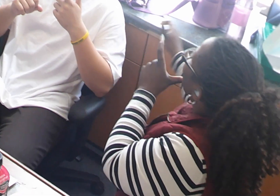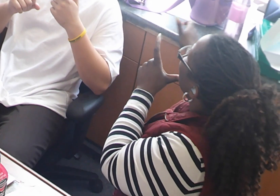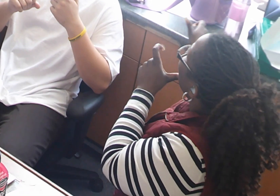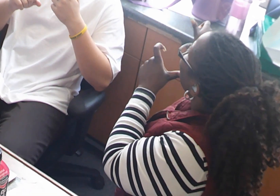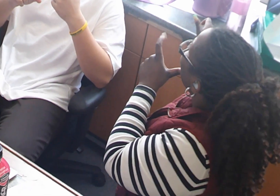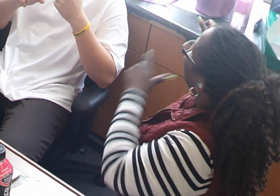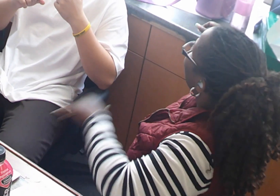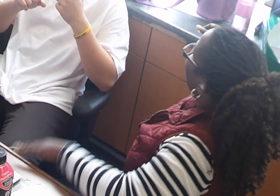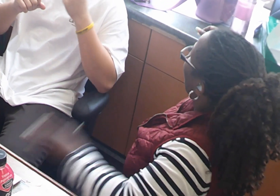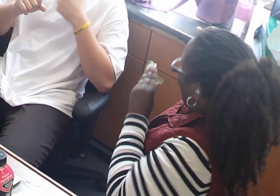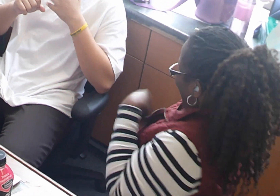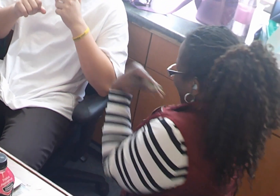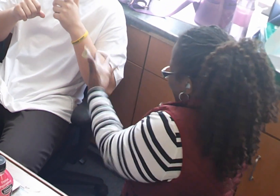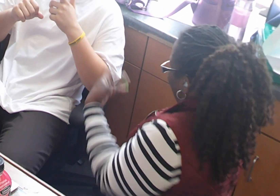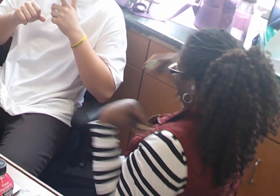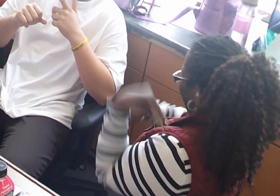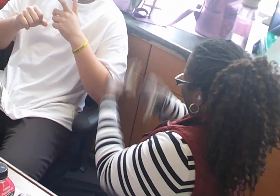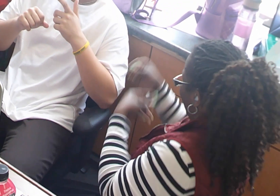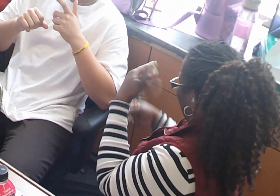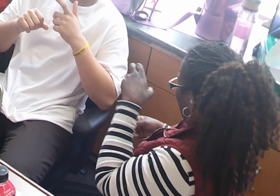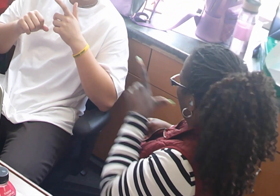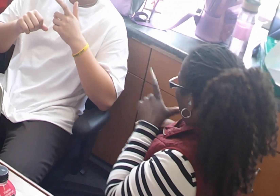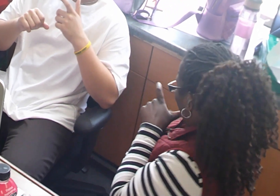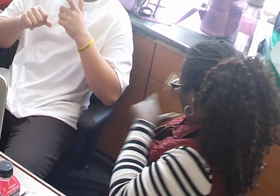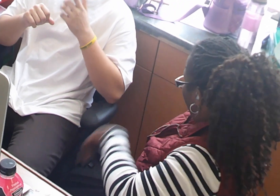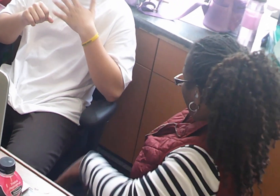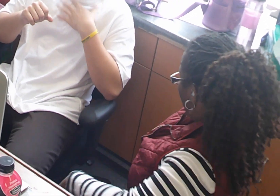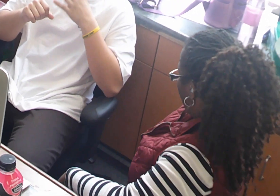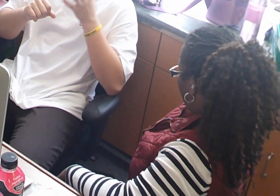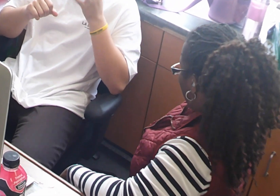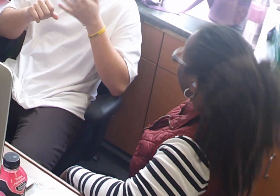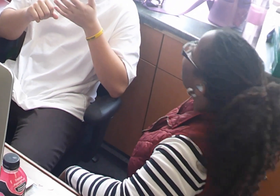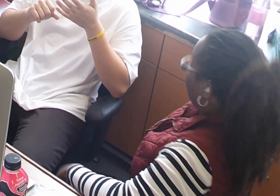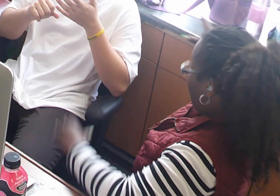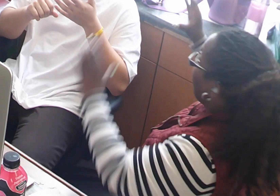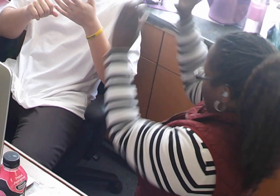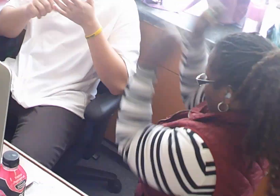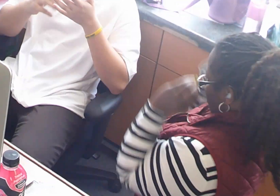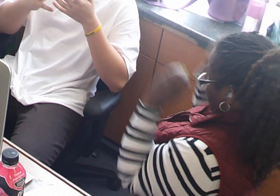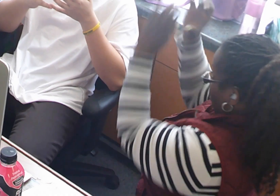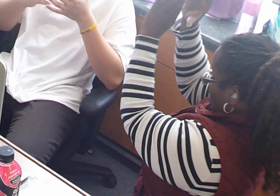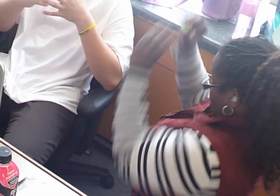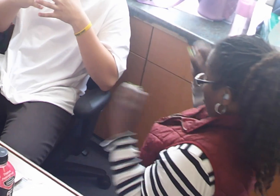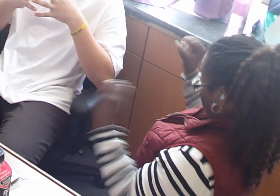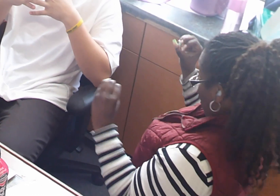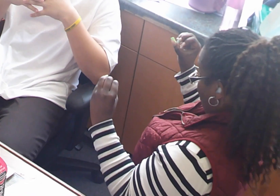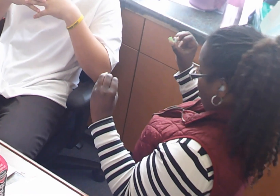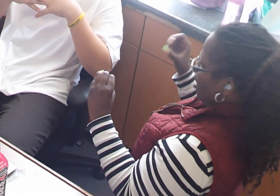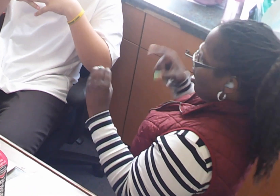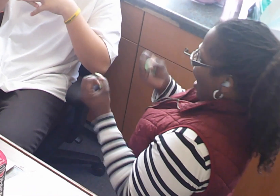Who does it come from? Who gives the genetic material? Yes, the two parent cells.